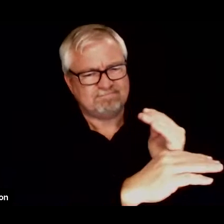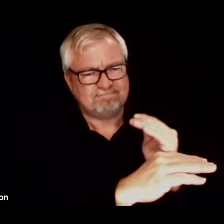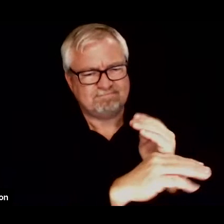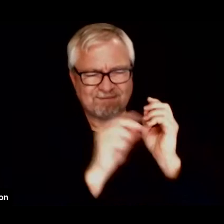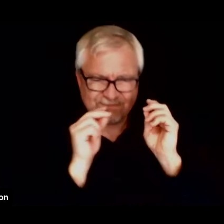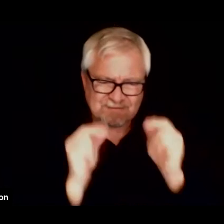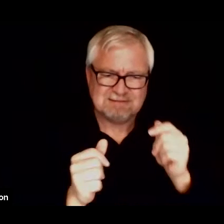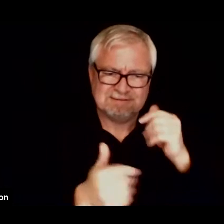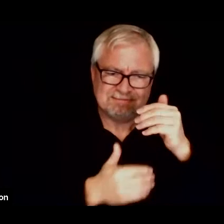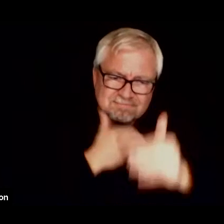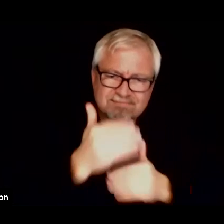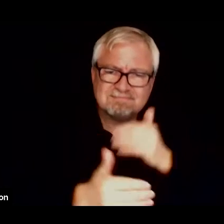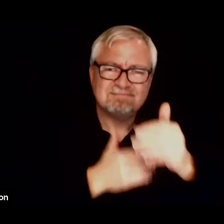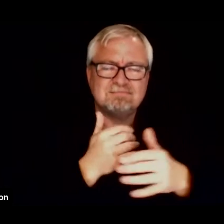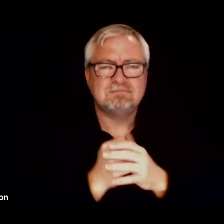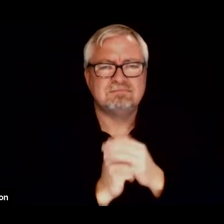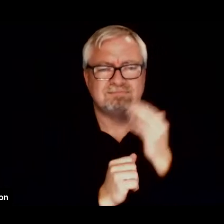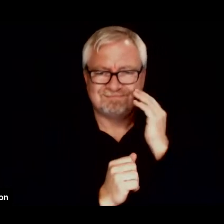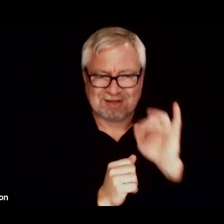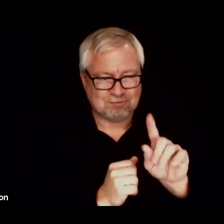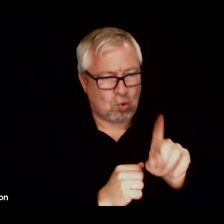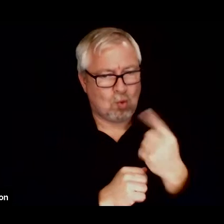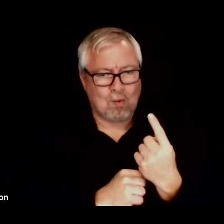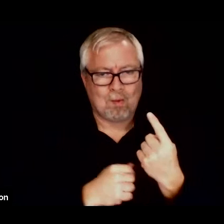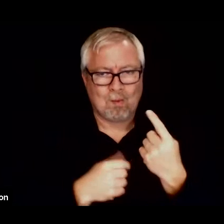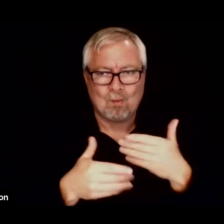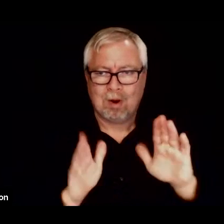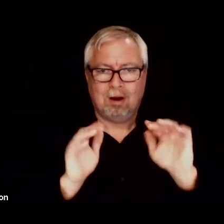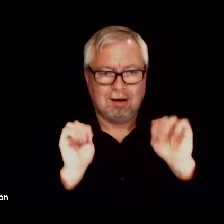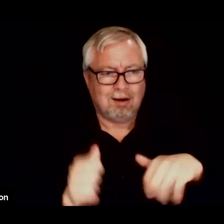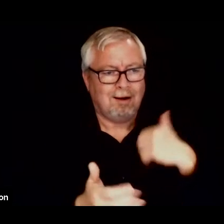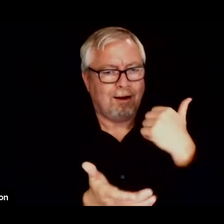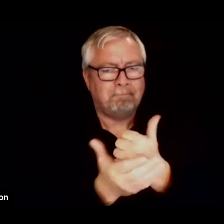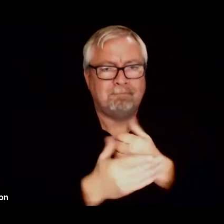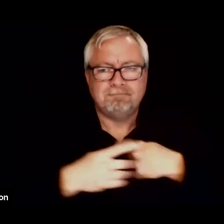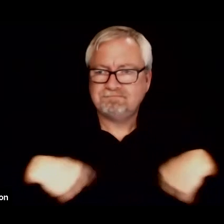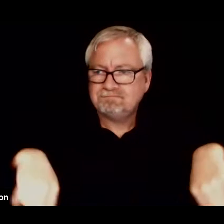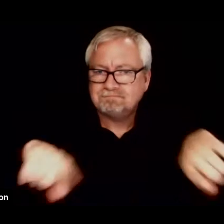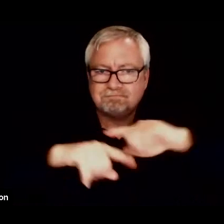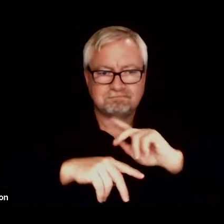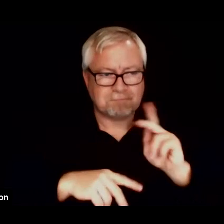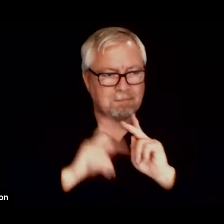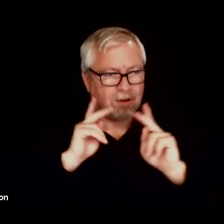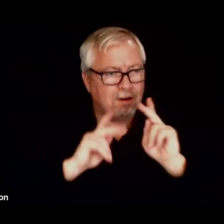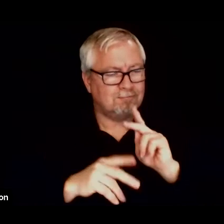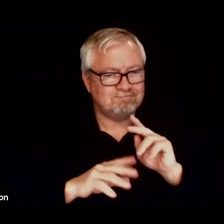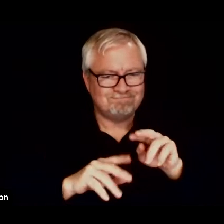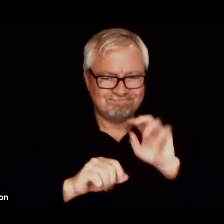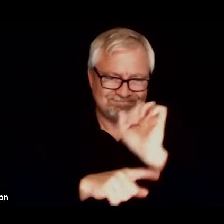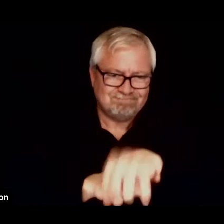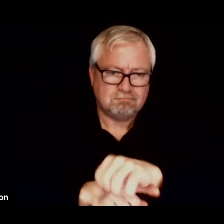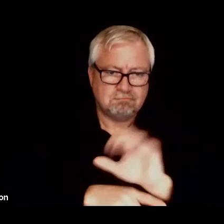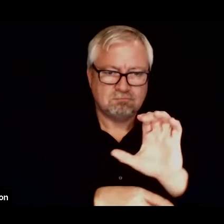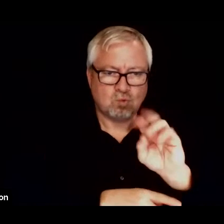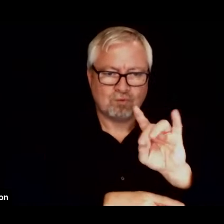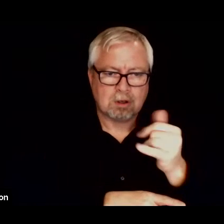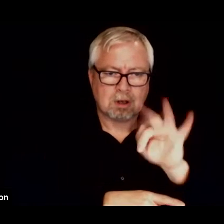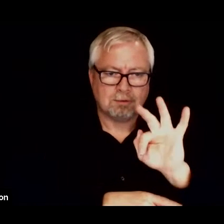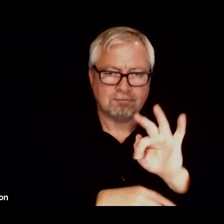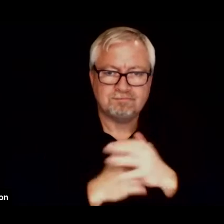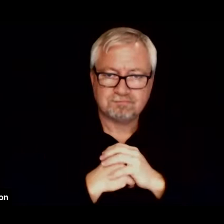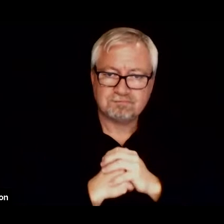pandemic. But I do want to emphasize again that we are not mandating that people get the vaccine.